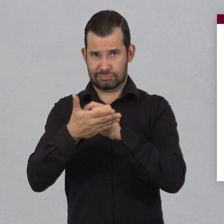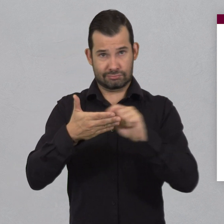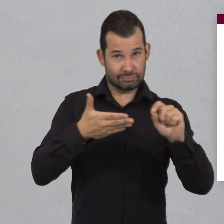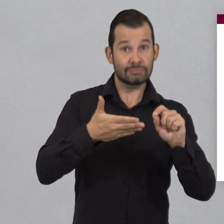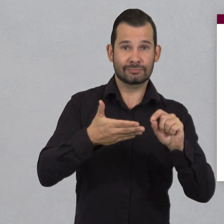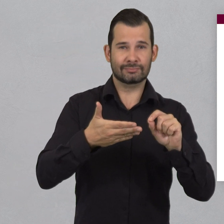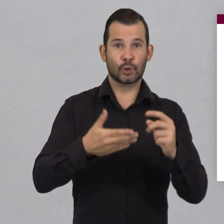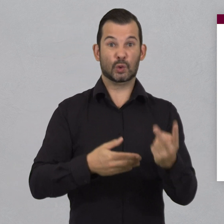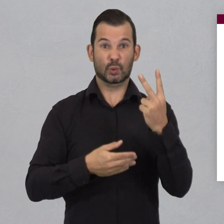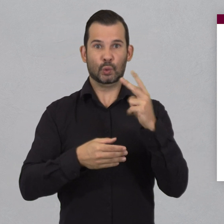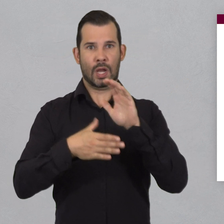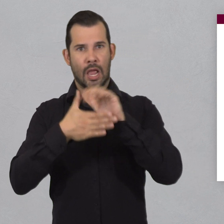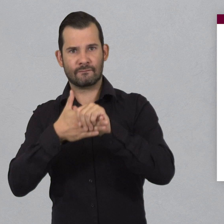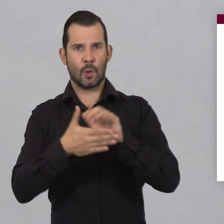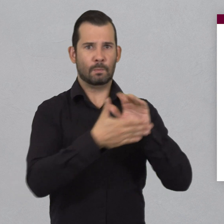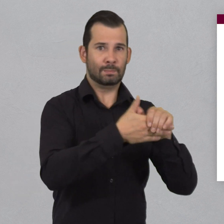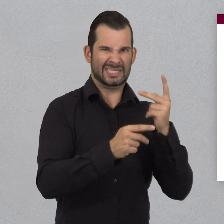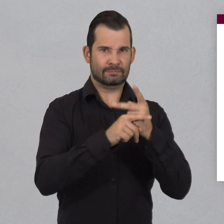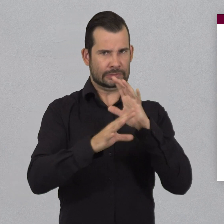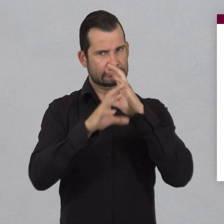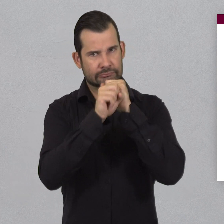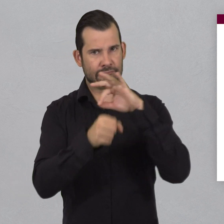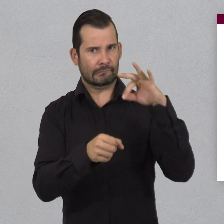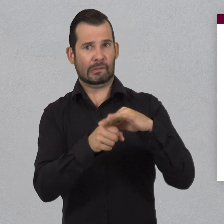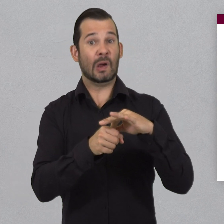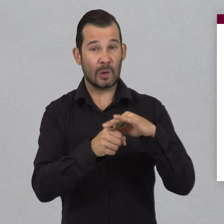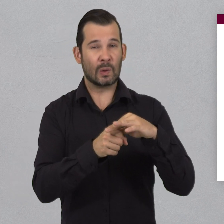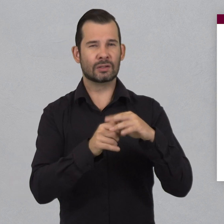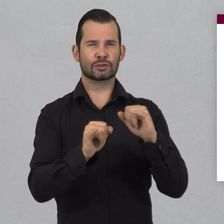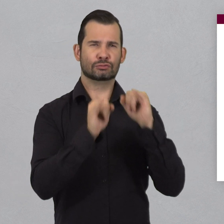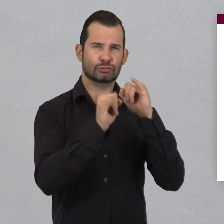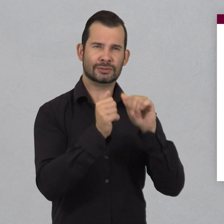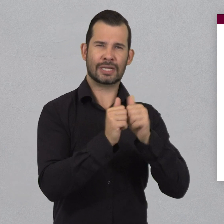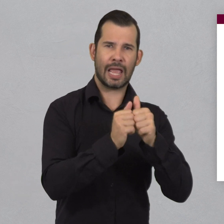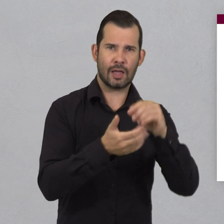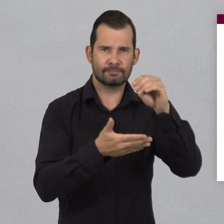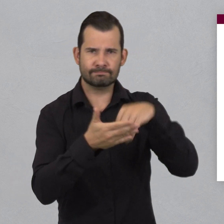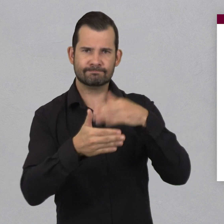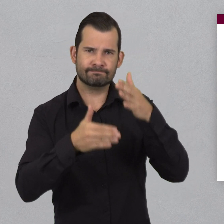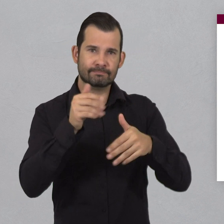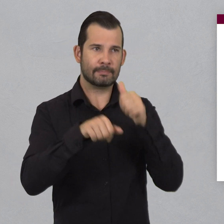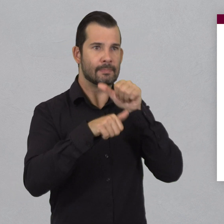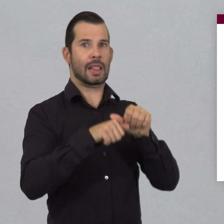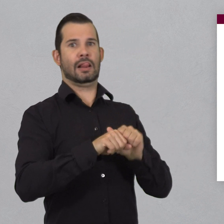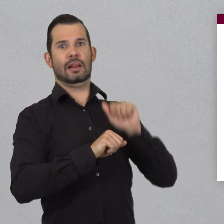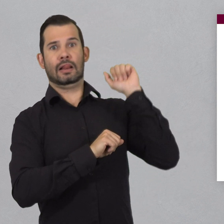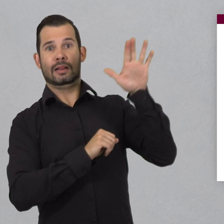· Two envelopes to keep your vote secret · Instructions on how to complete and